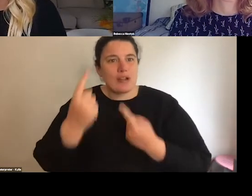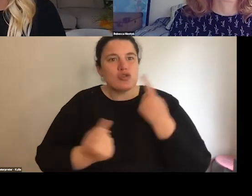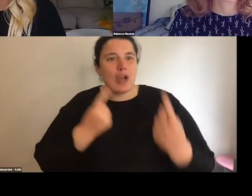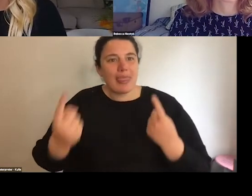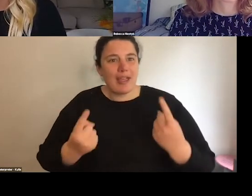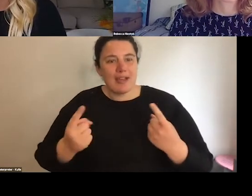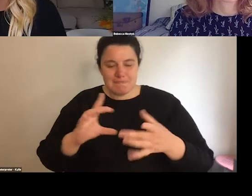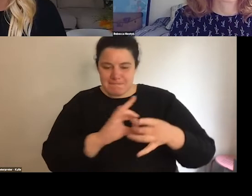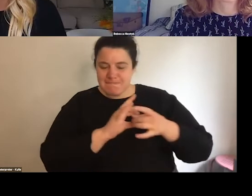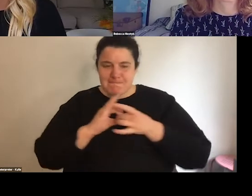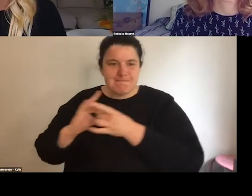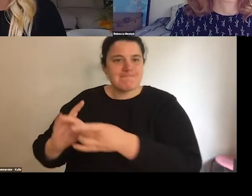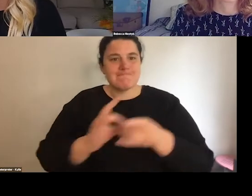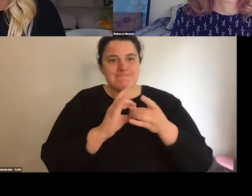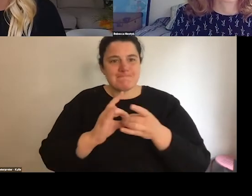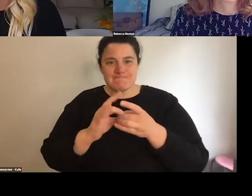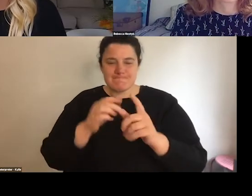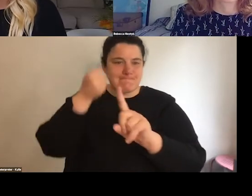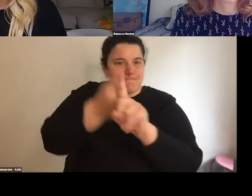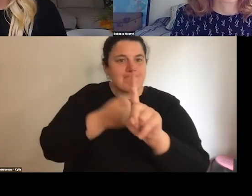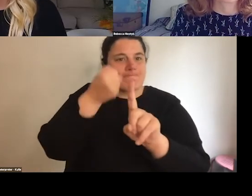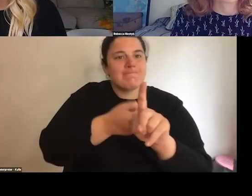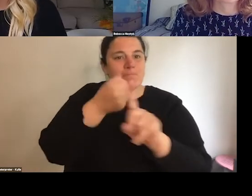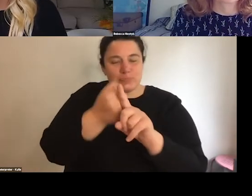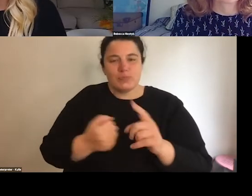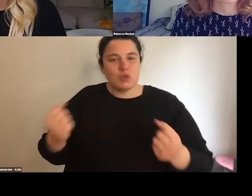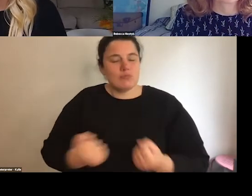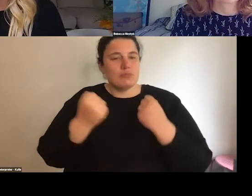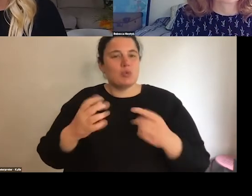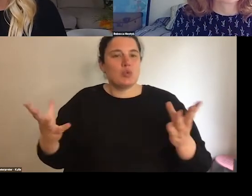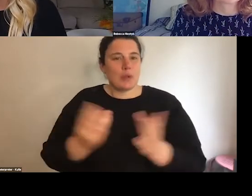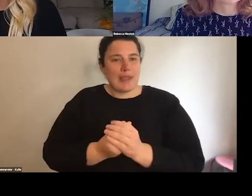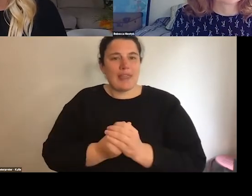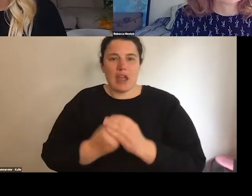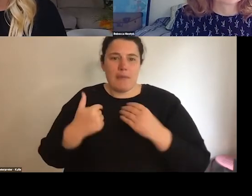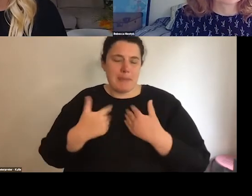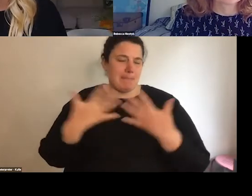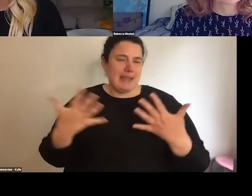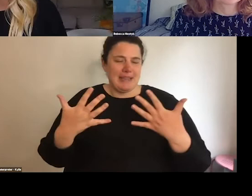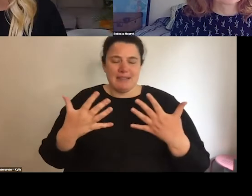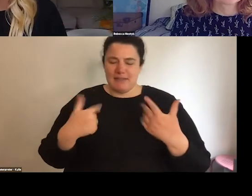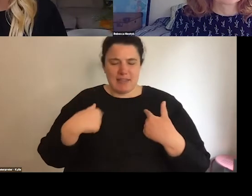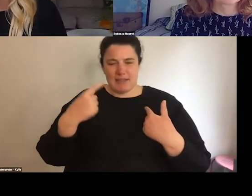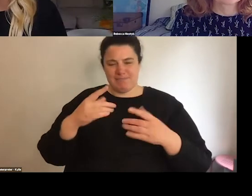and to be stronger together and I'm just such a big advocate for that in this moment, I think, more than ever we need to be thinking